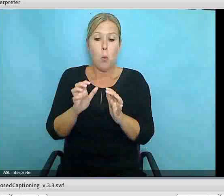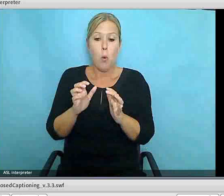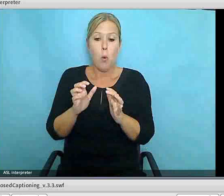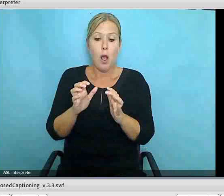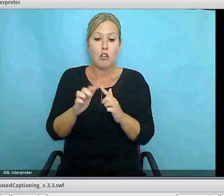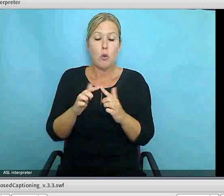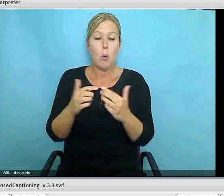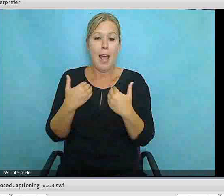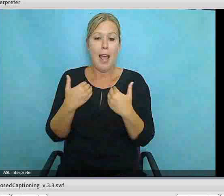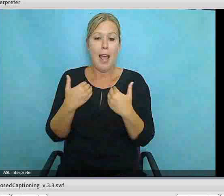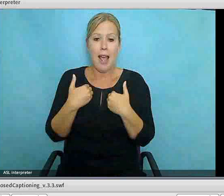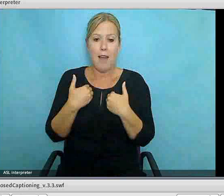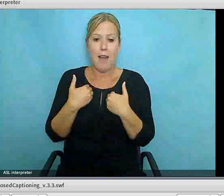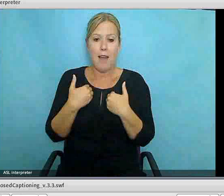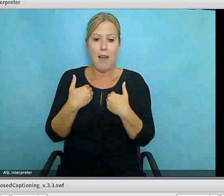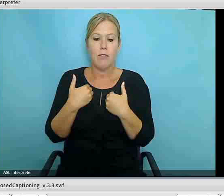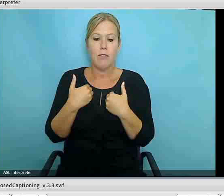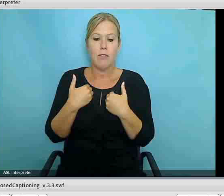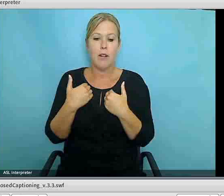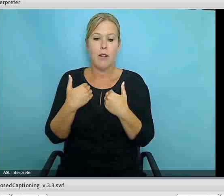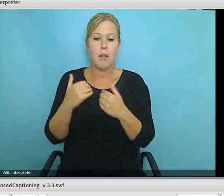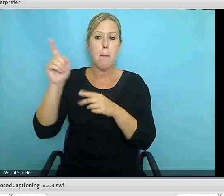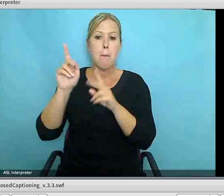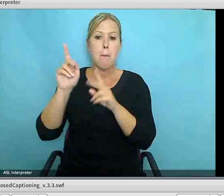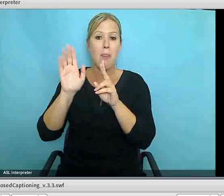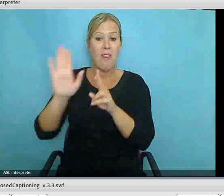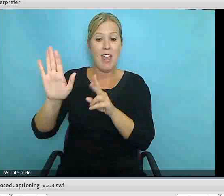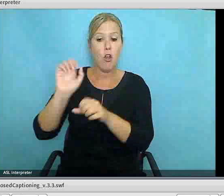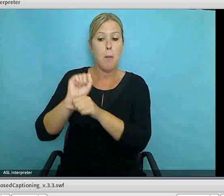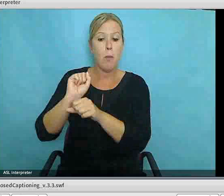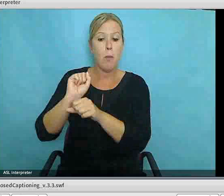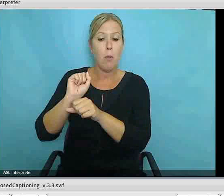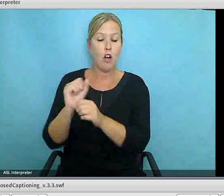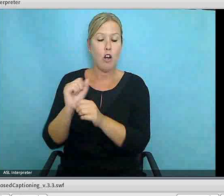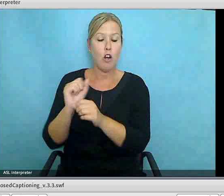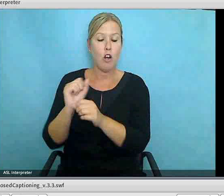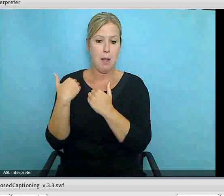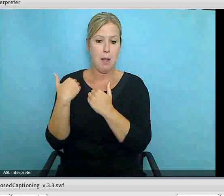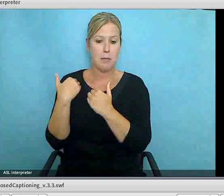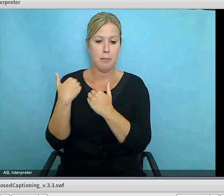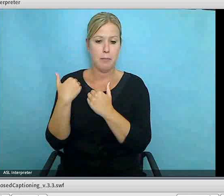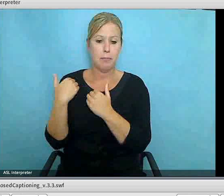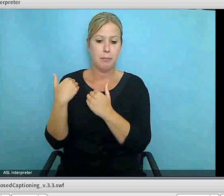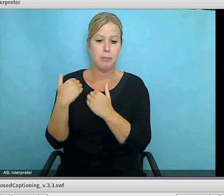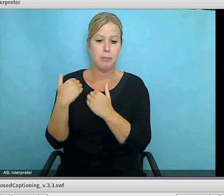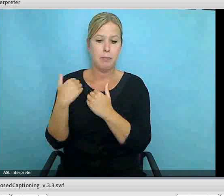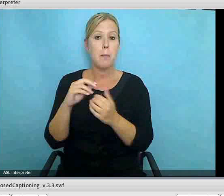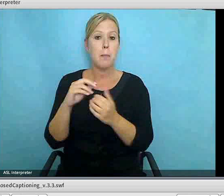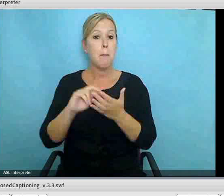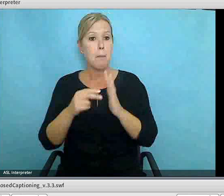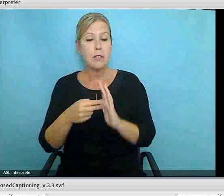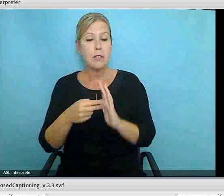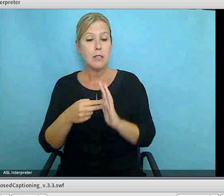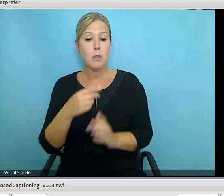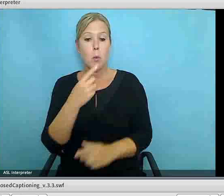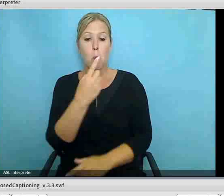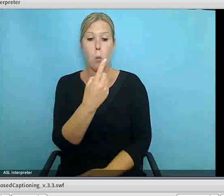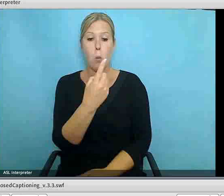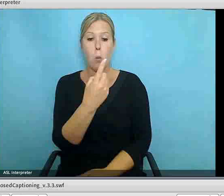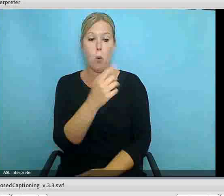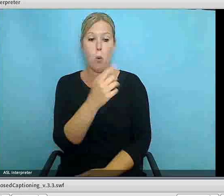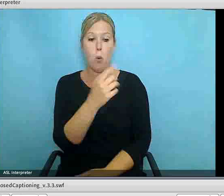The One Care plan and the Care Team will be making decisions about -- or confirming decisions